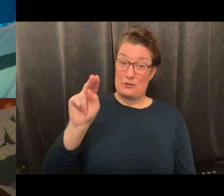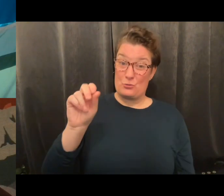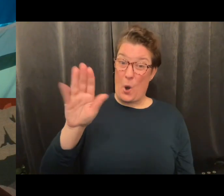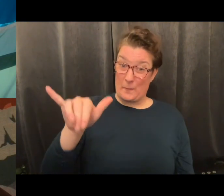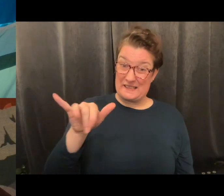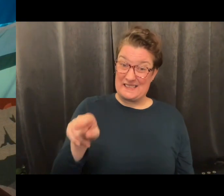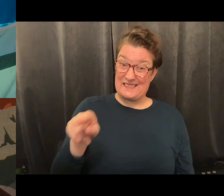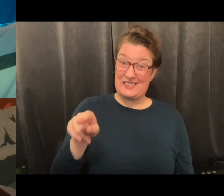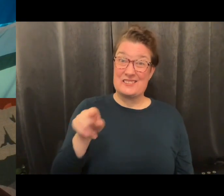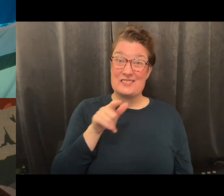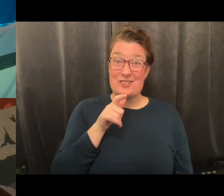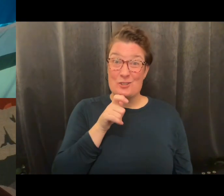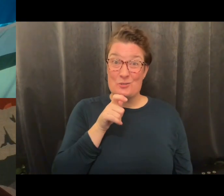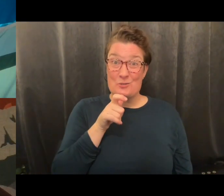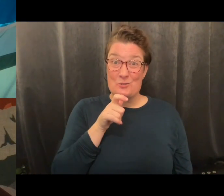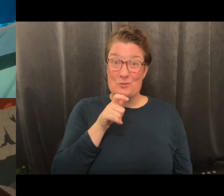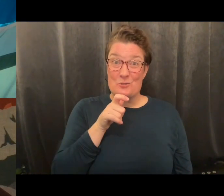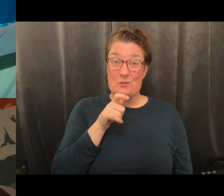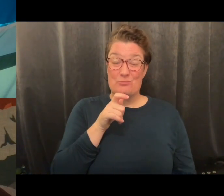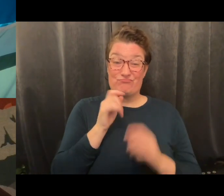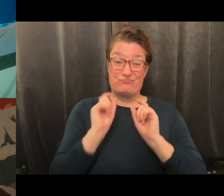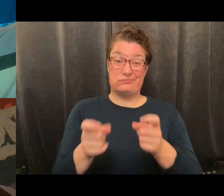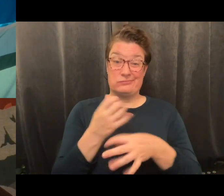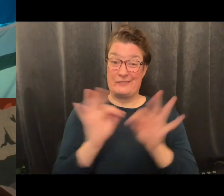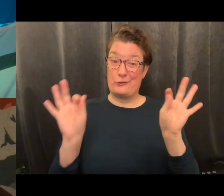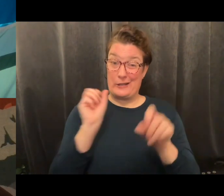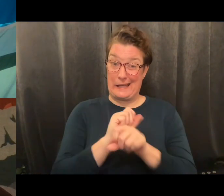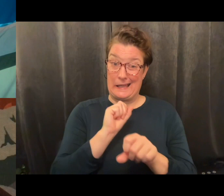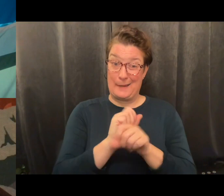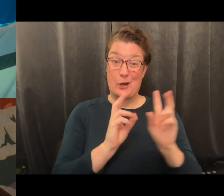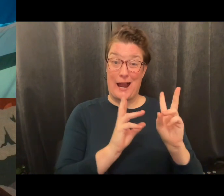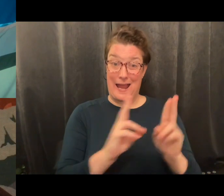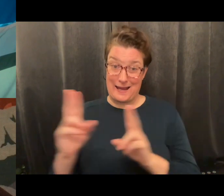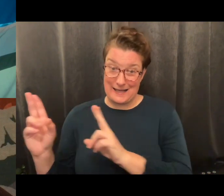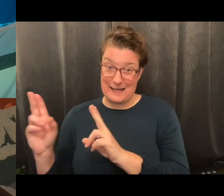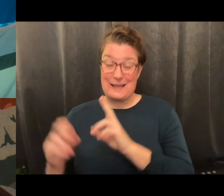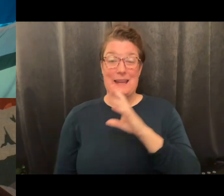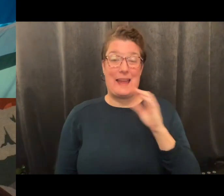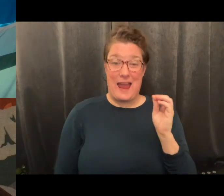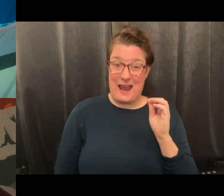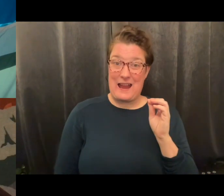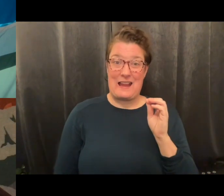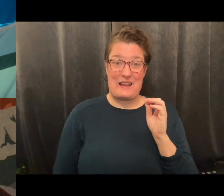editing, and put a lot of time and energy into editing the podcast this year.